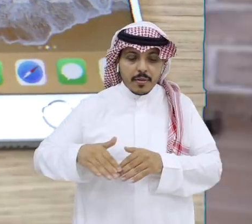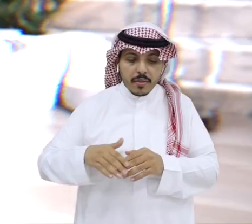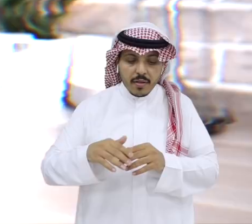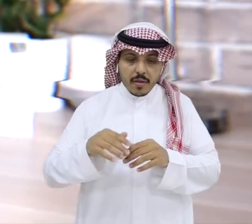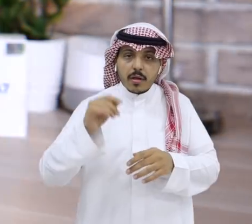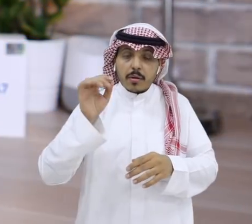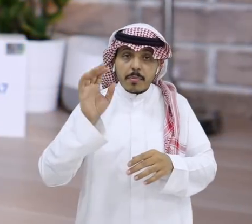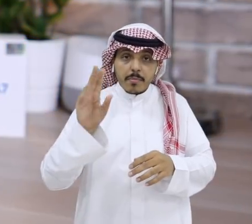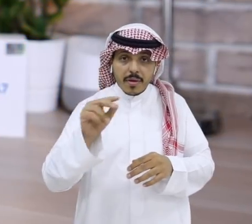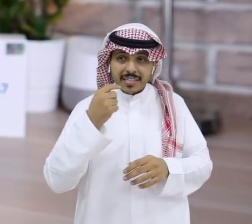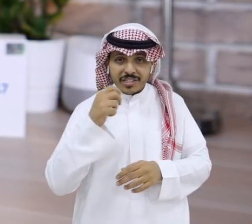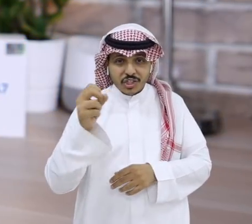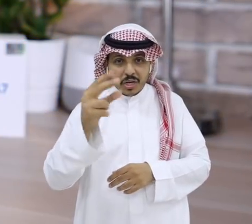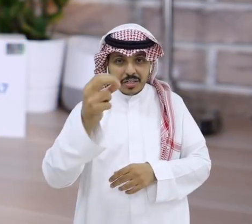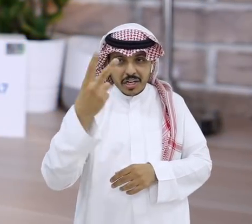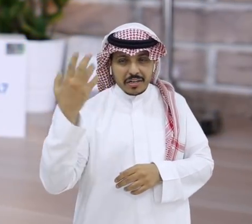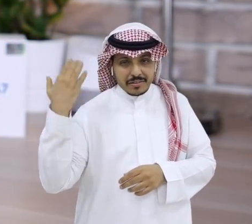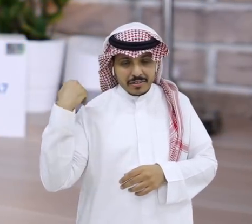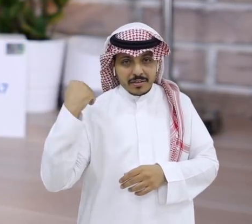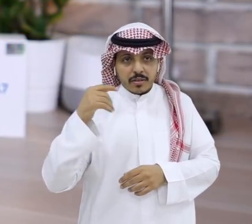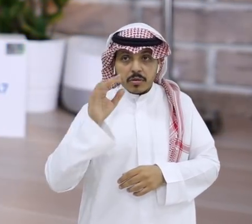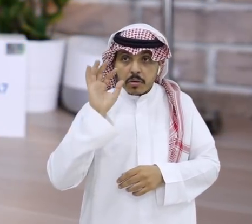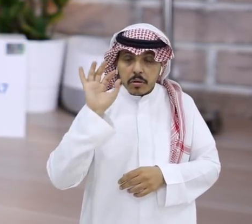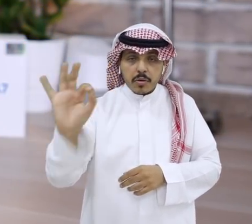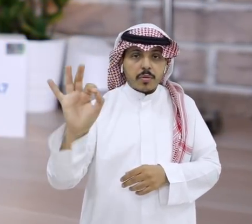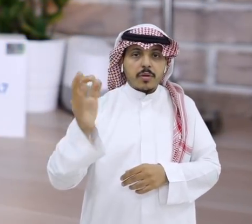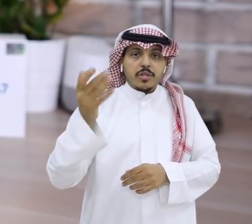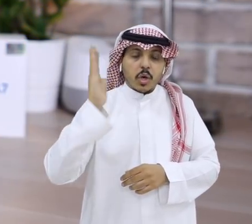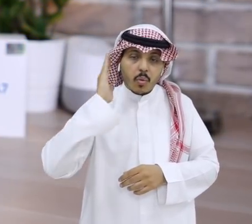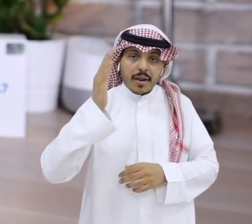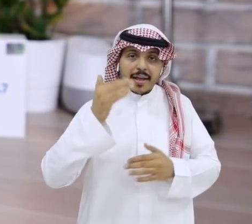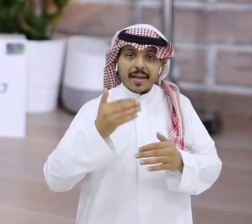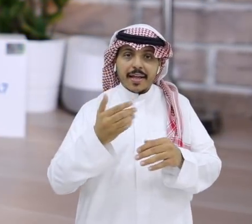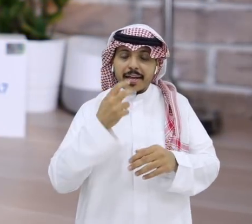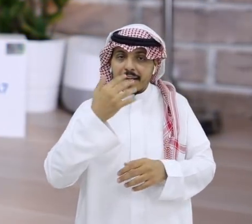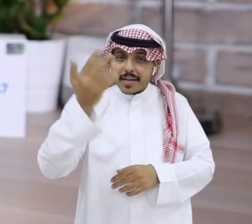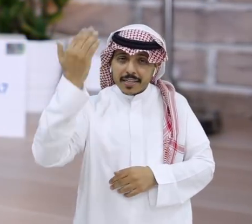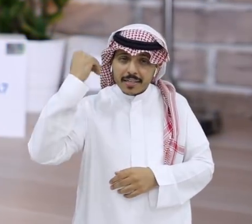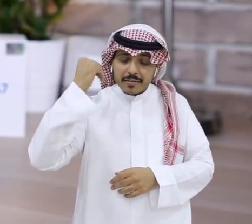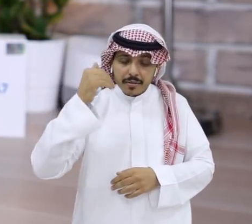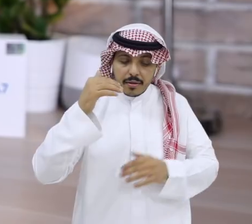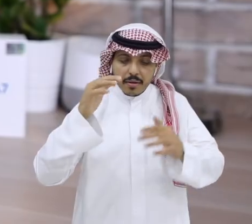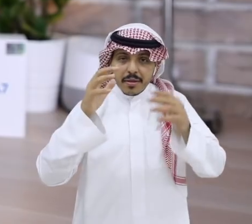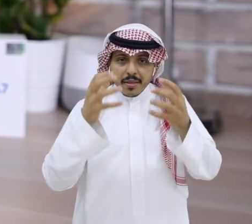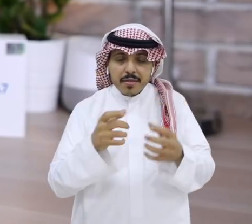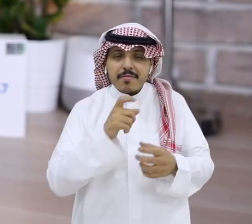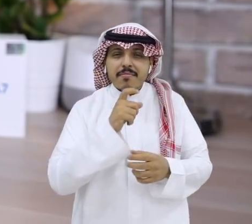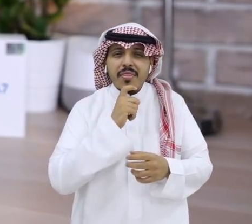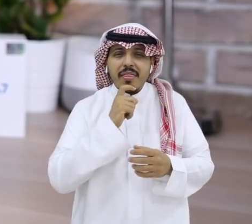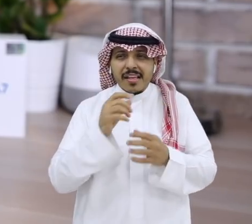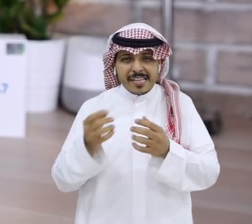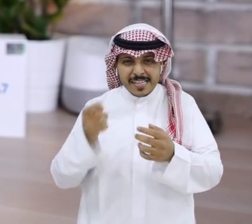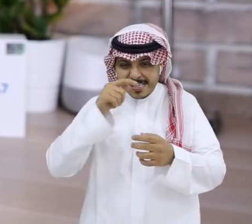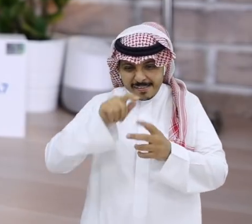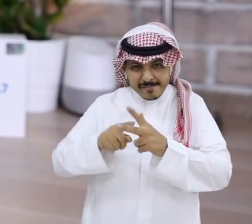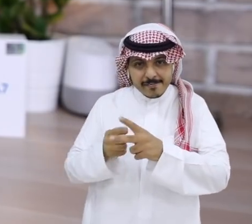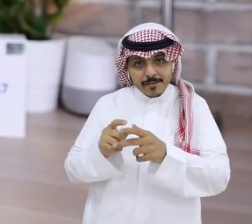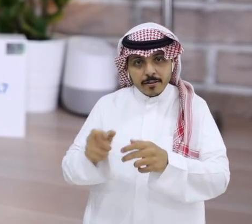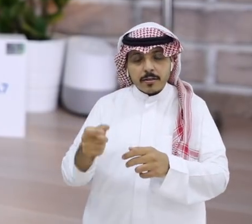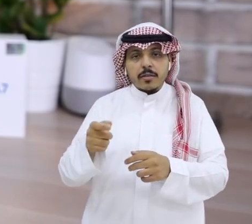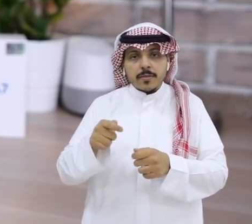This topic was popular few months ago as we knew that older iPhones become slower by Apple.